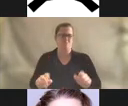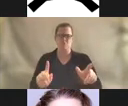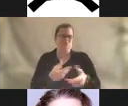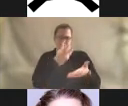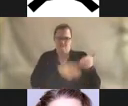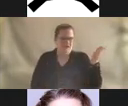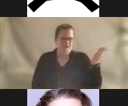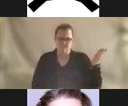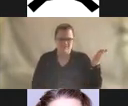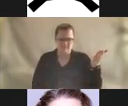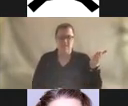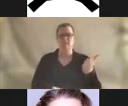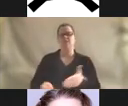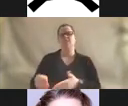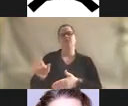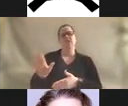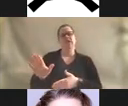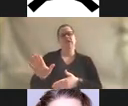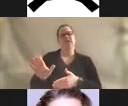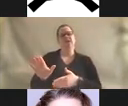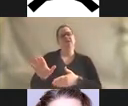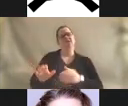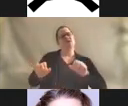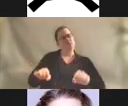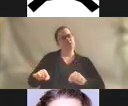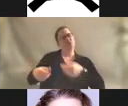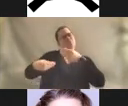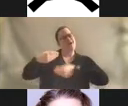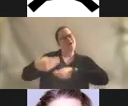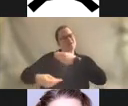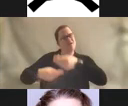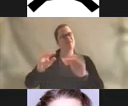His ability to pass on family story that's gone.